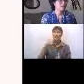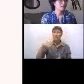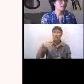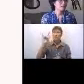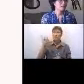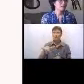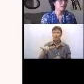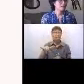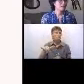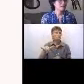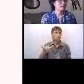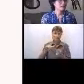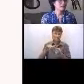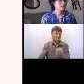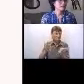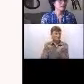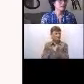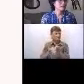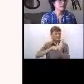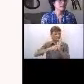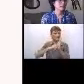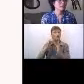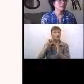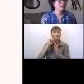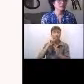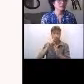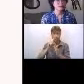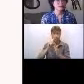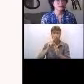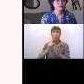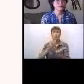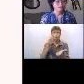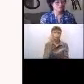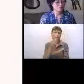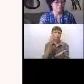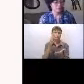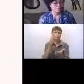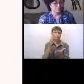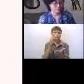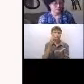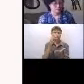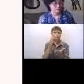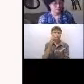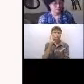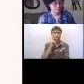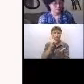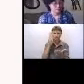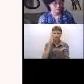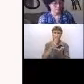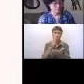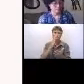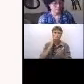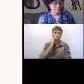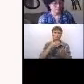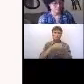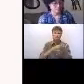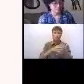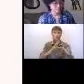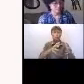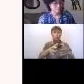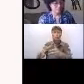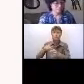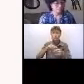to anti-racism. I've listened to lots of the various town halls and it's really became